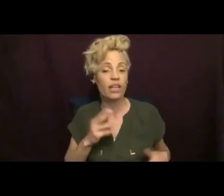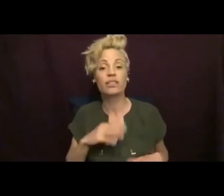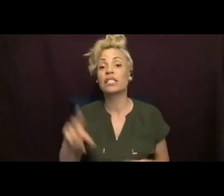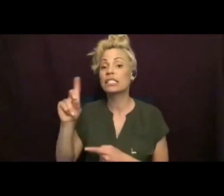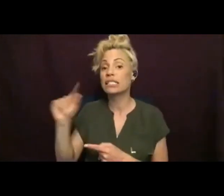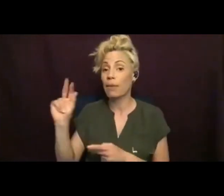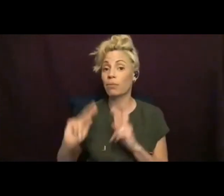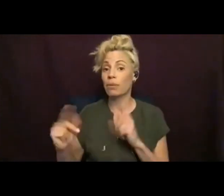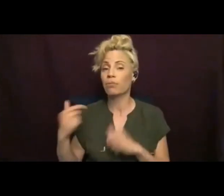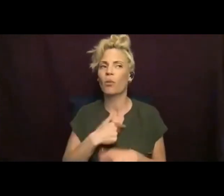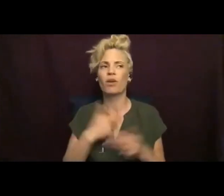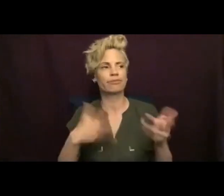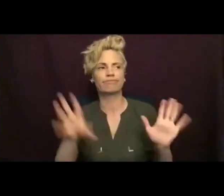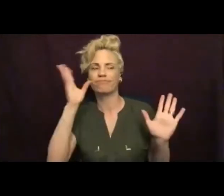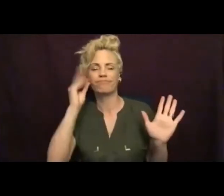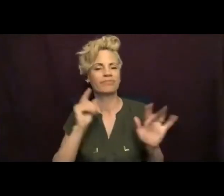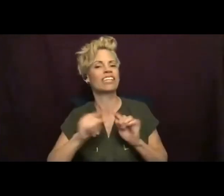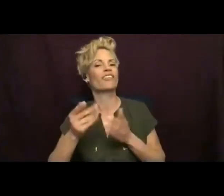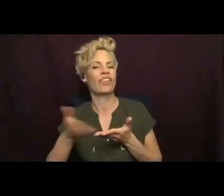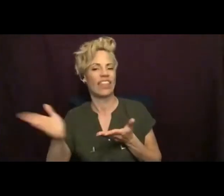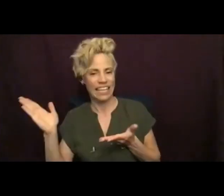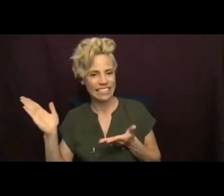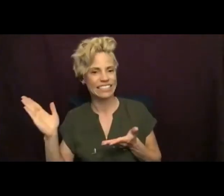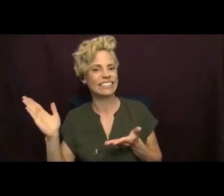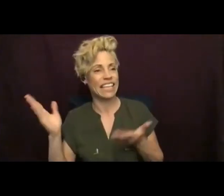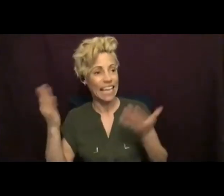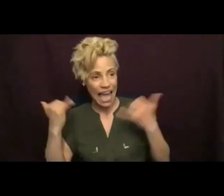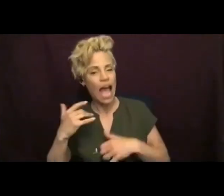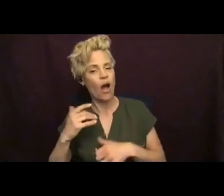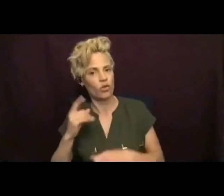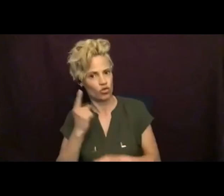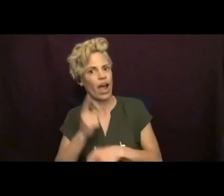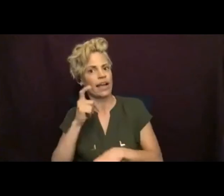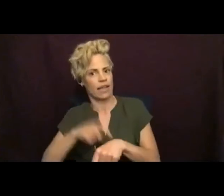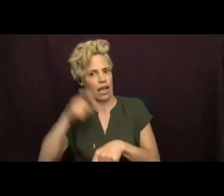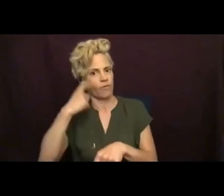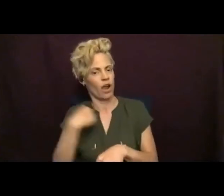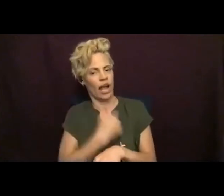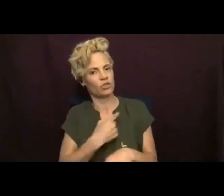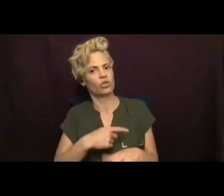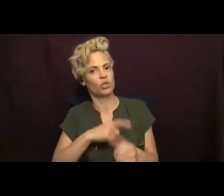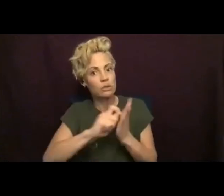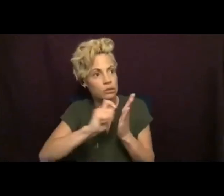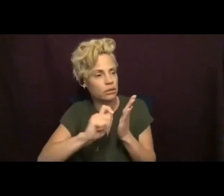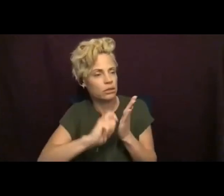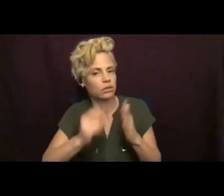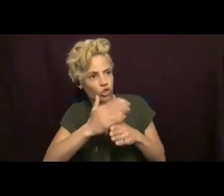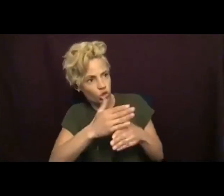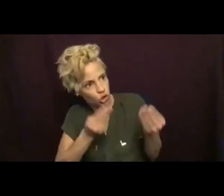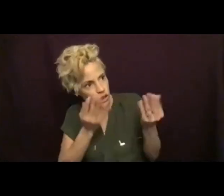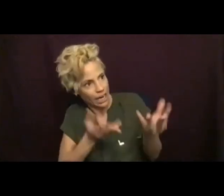that it's very timely for us to be sharing in narrative form that people can connect to other experiences